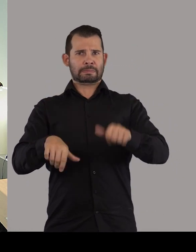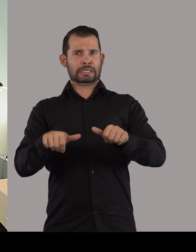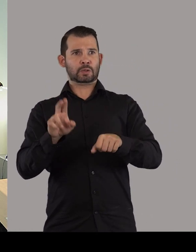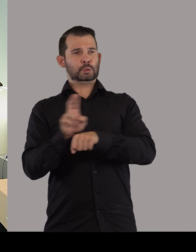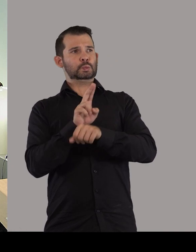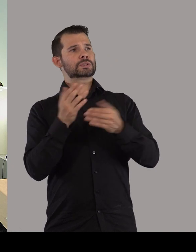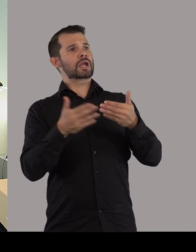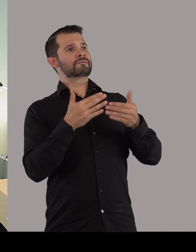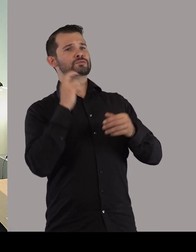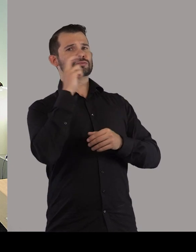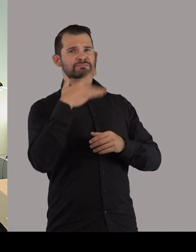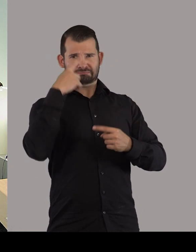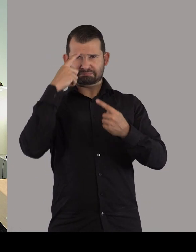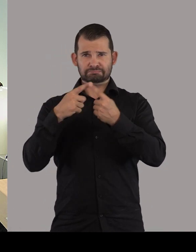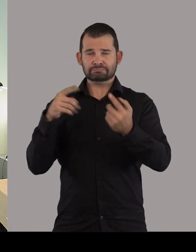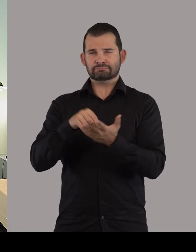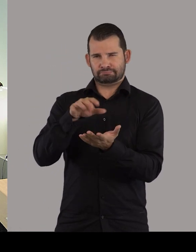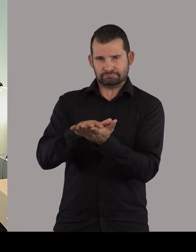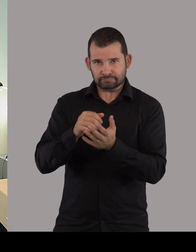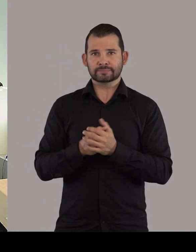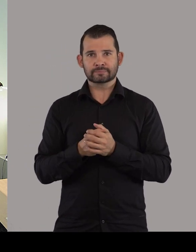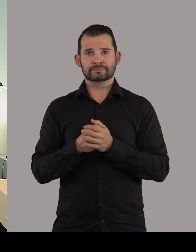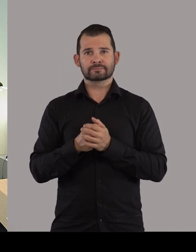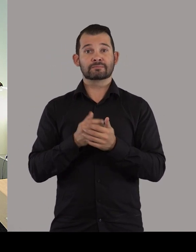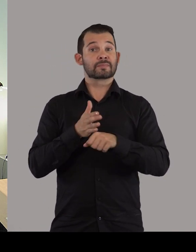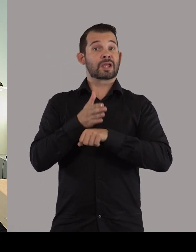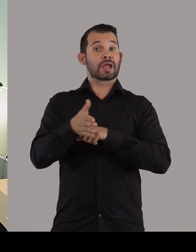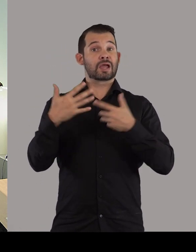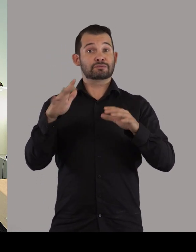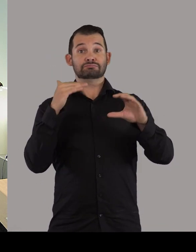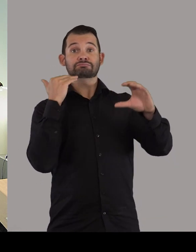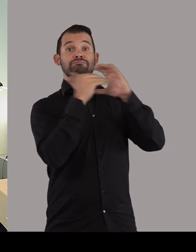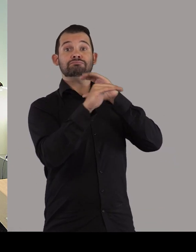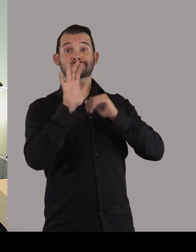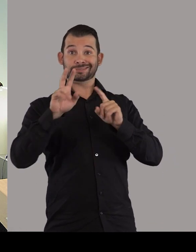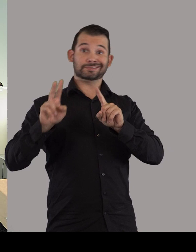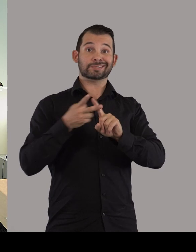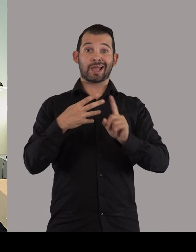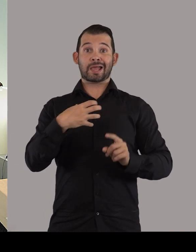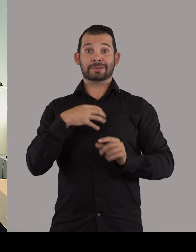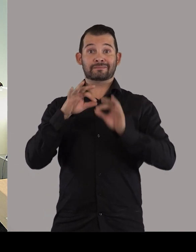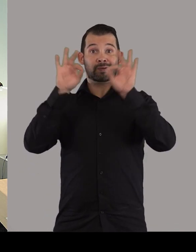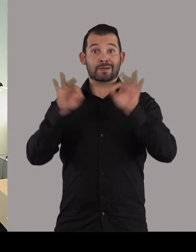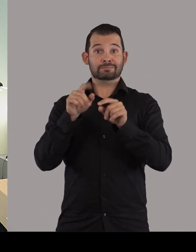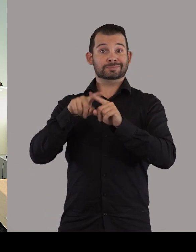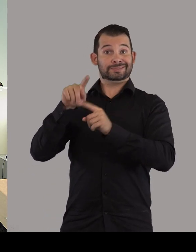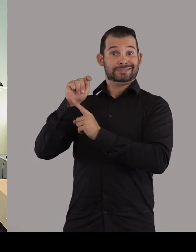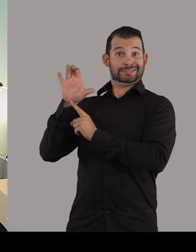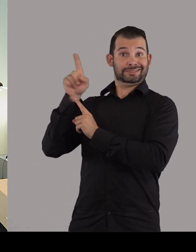After you send the second appeal form to the TTC, you will receive a call from the TTC